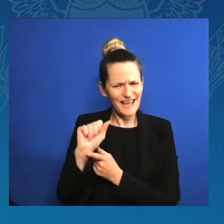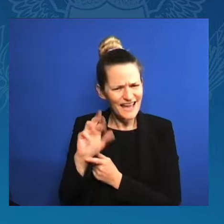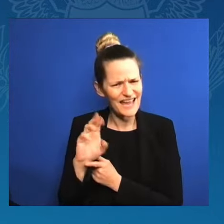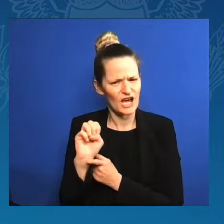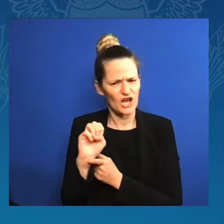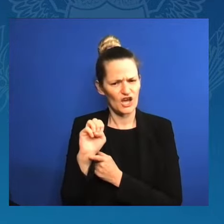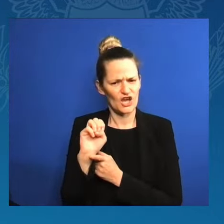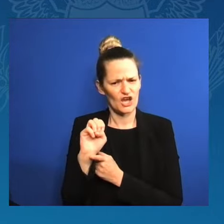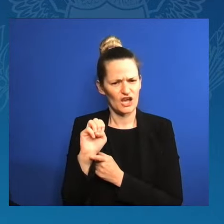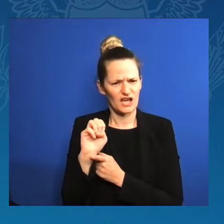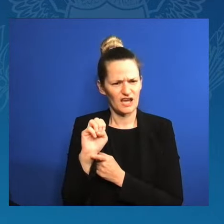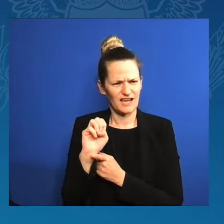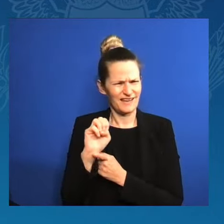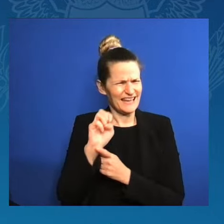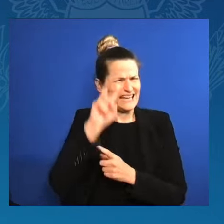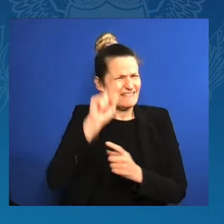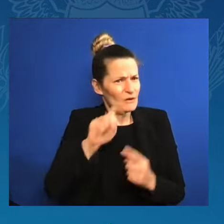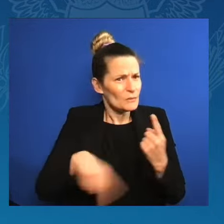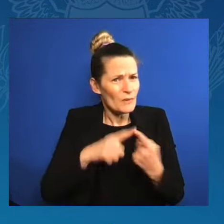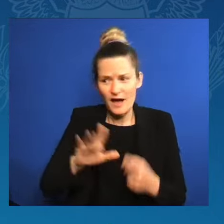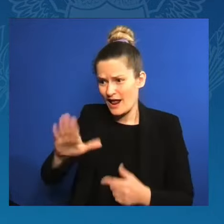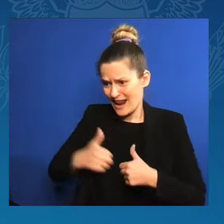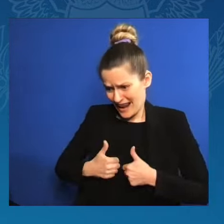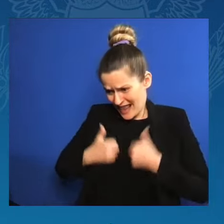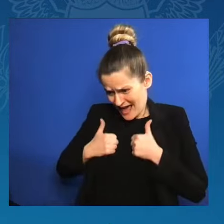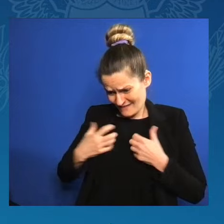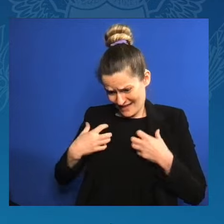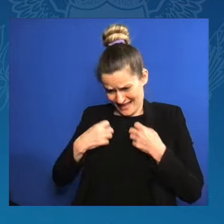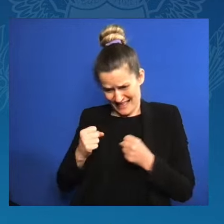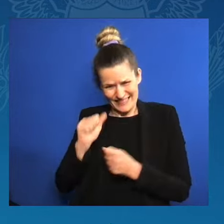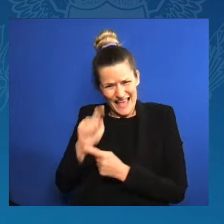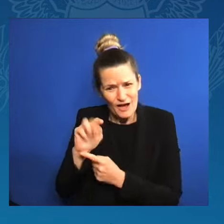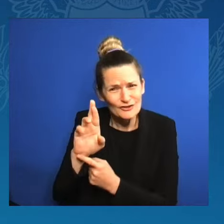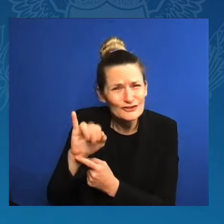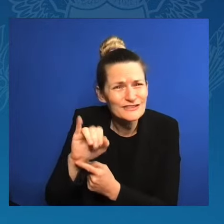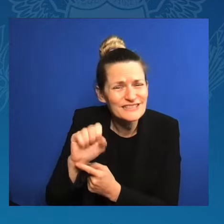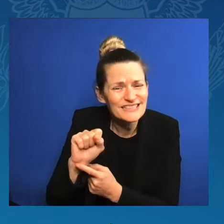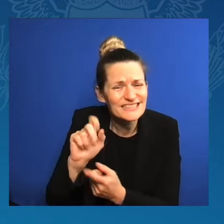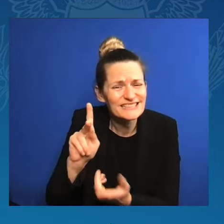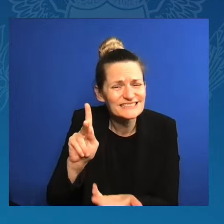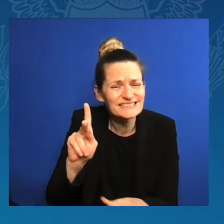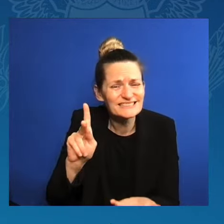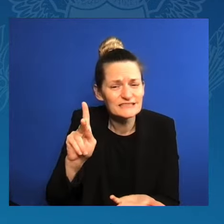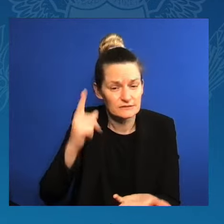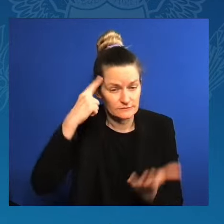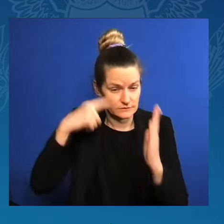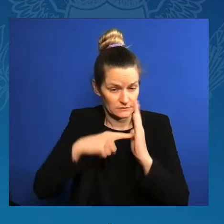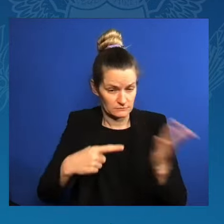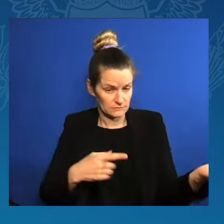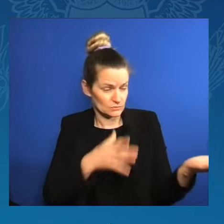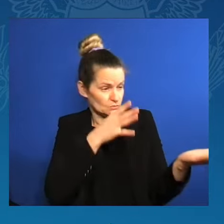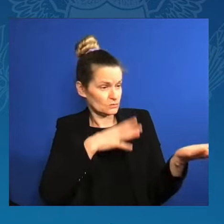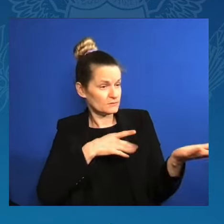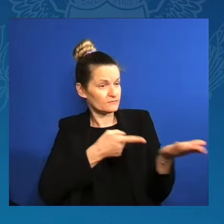Women like Kristen from Texas, who, during her mar- -- her miscarriage -- during her miscarriage,